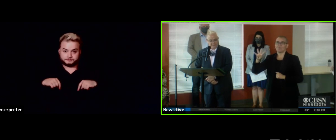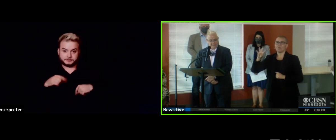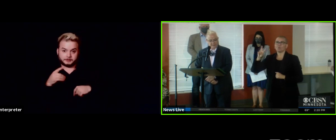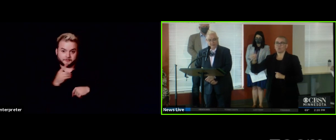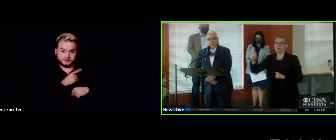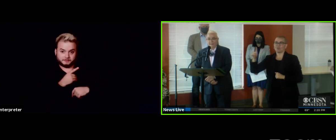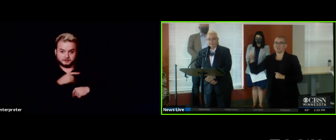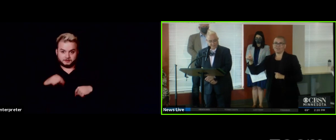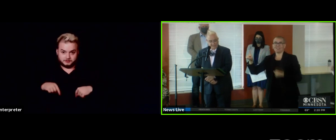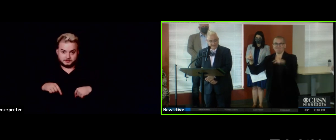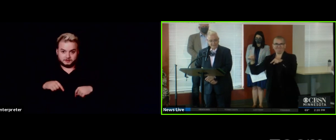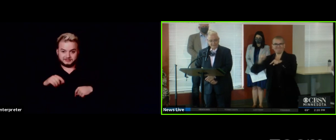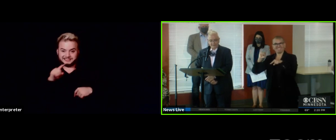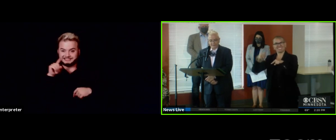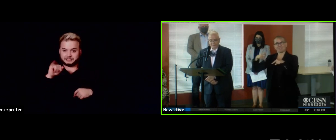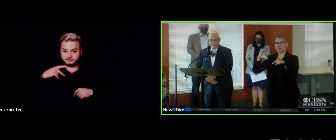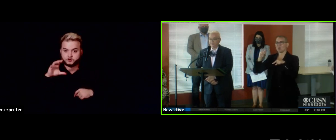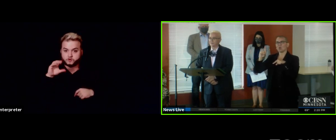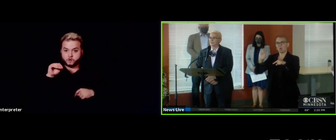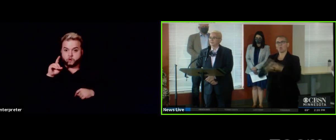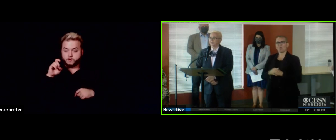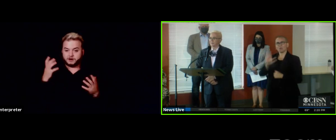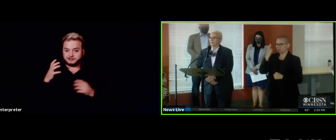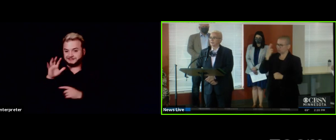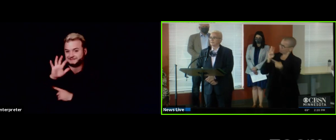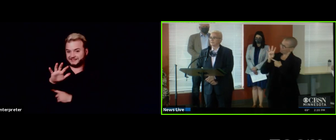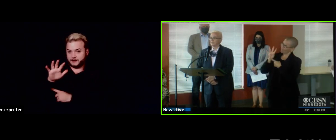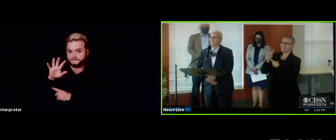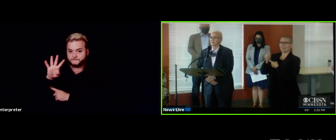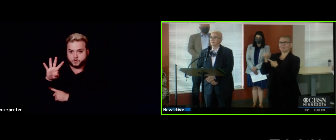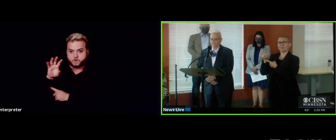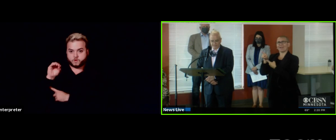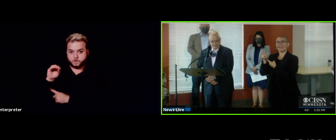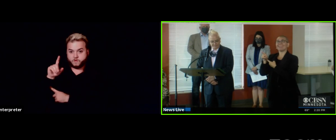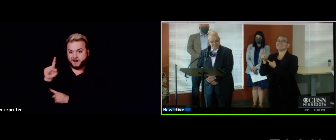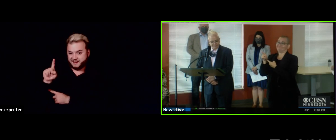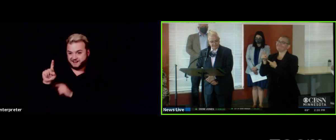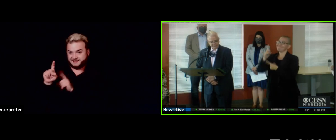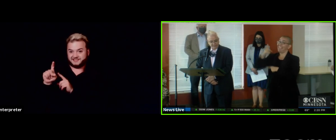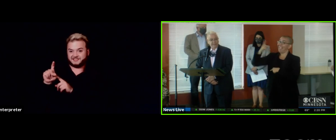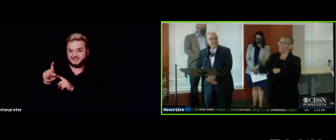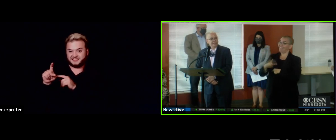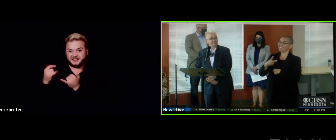half of the renter households in this zip code have faced an eviction. Nearly half of